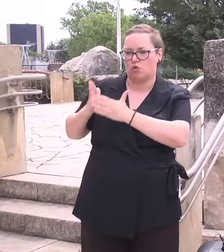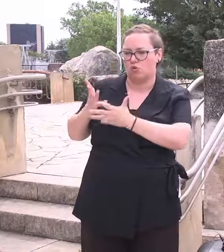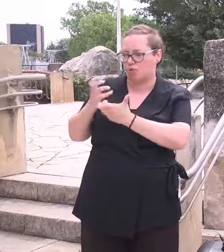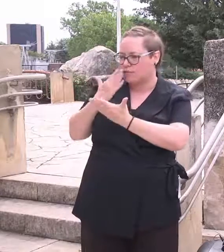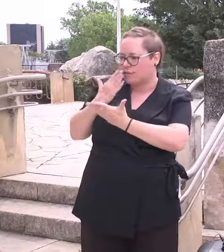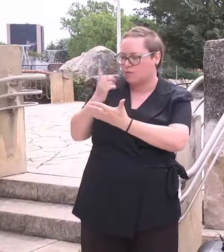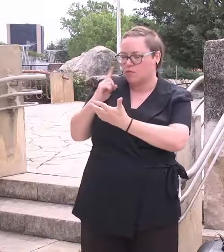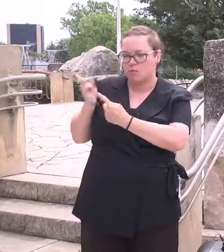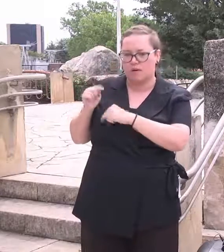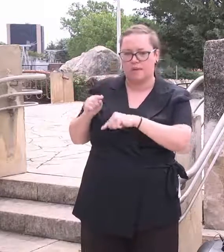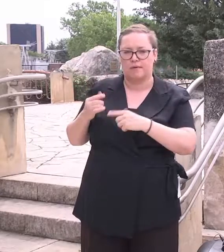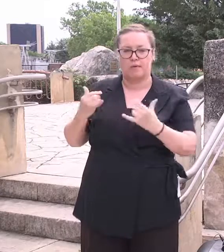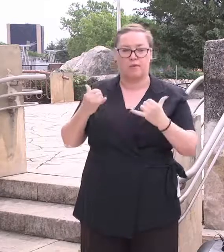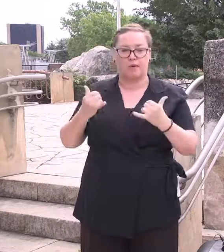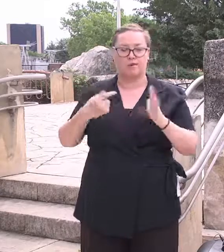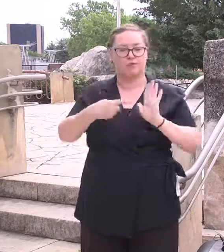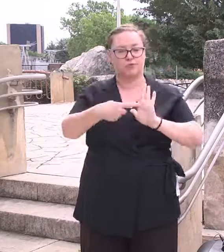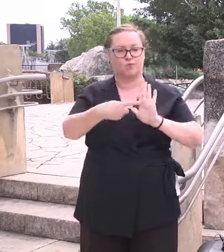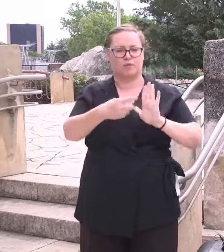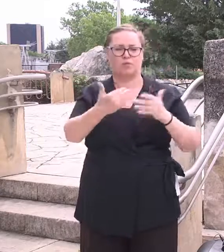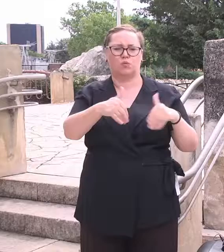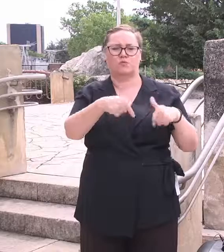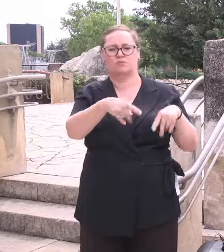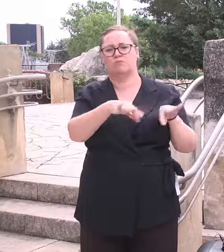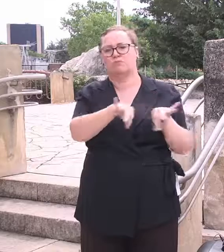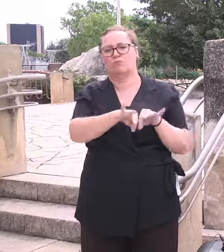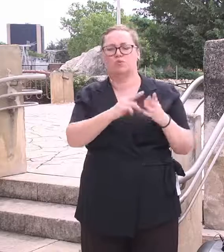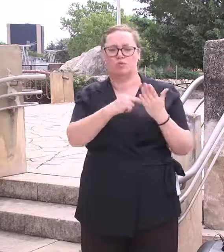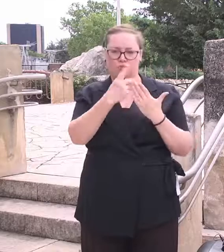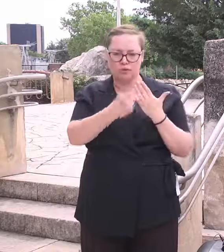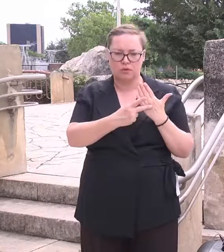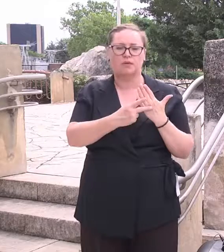it and demonstrates the significance uh of what we're trying to accomplish here and follow up on